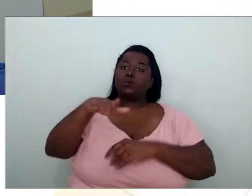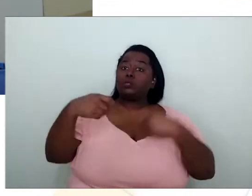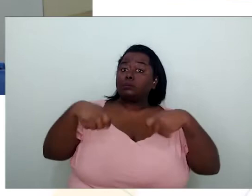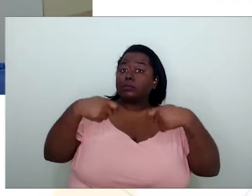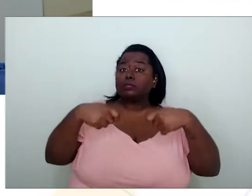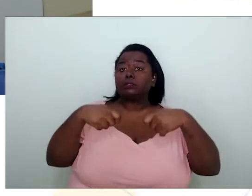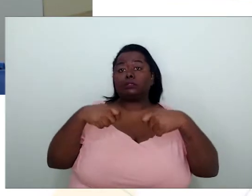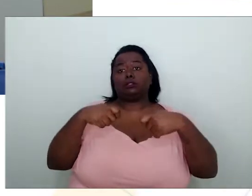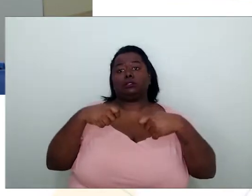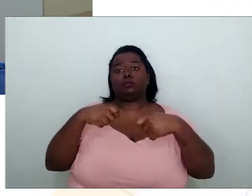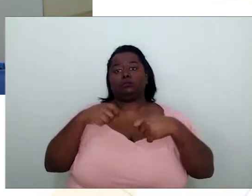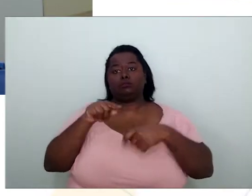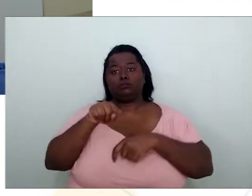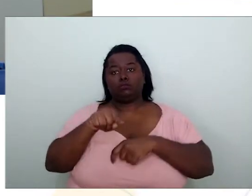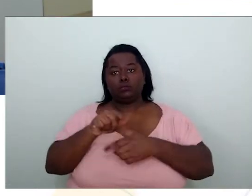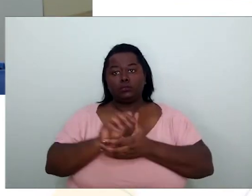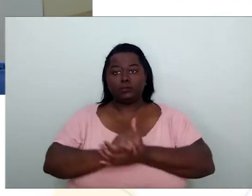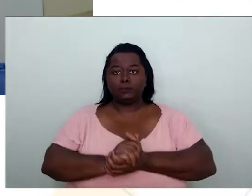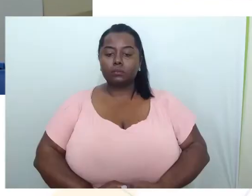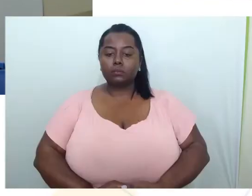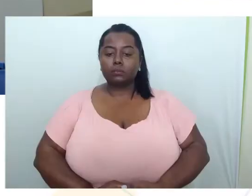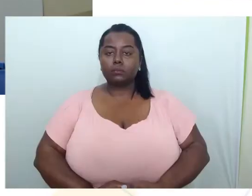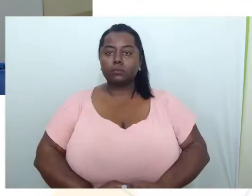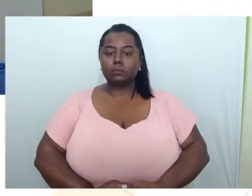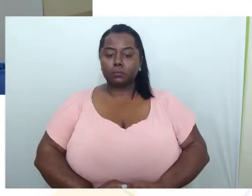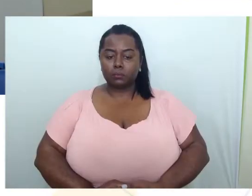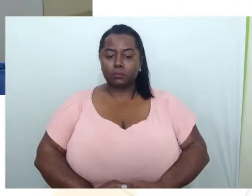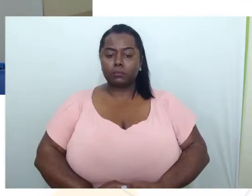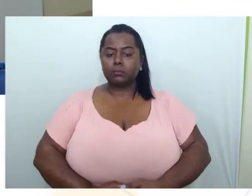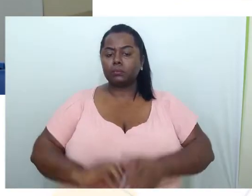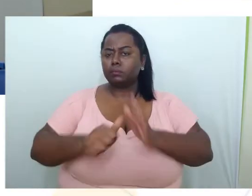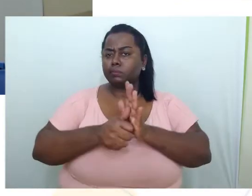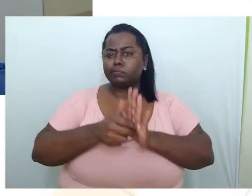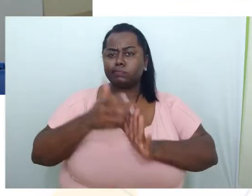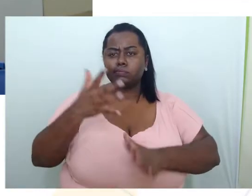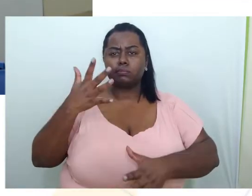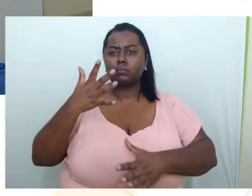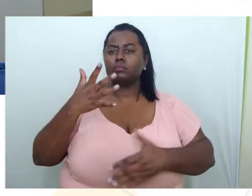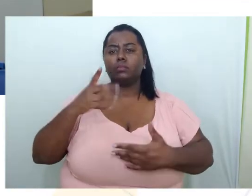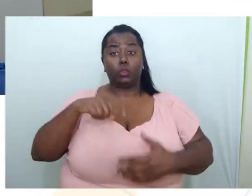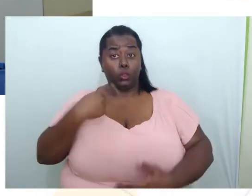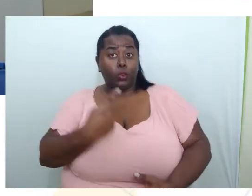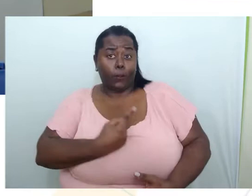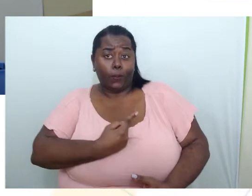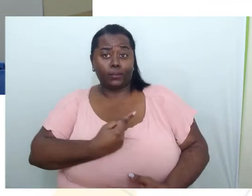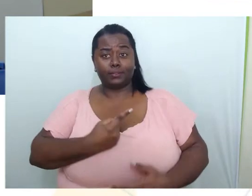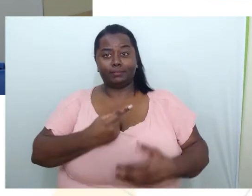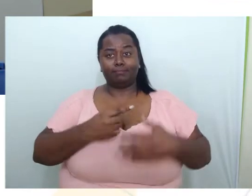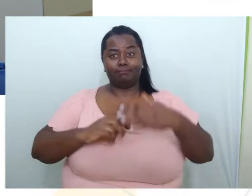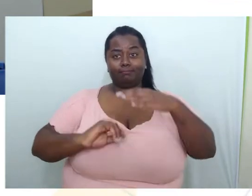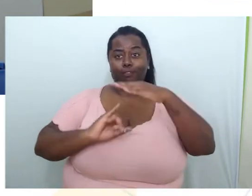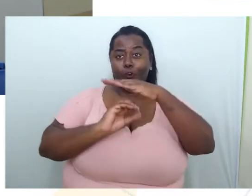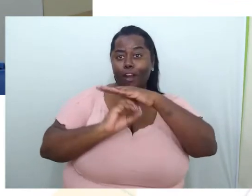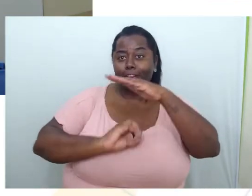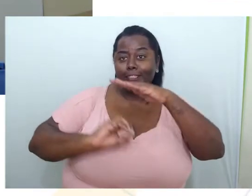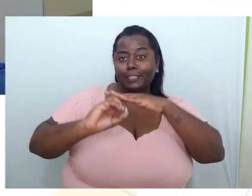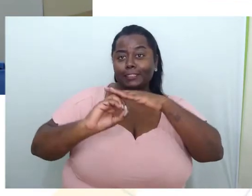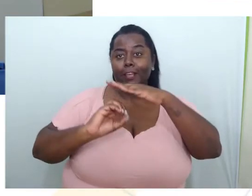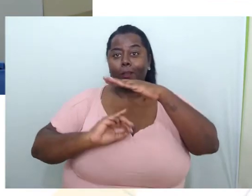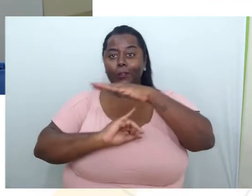joining it and often times we such organizations you know we we articulate